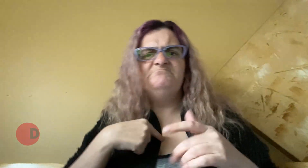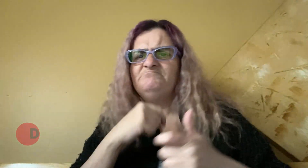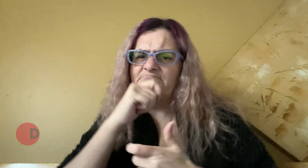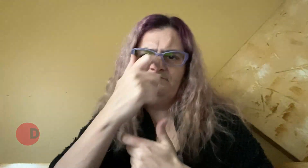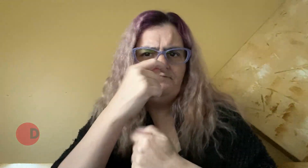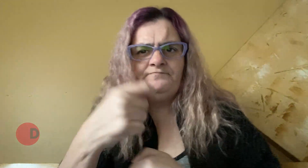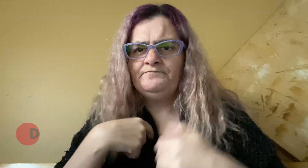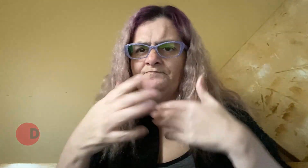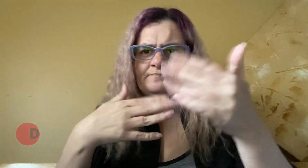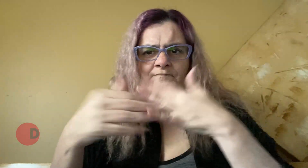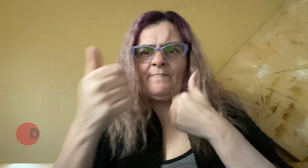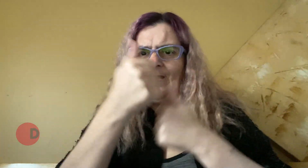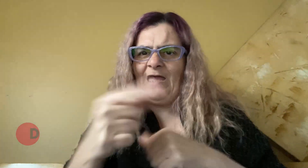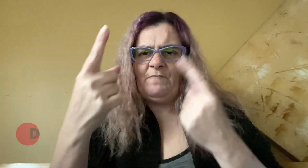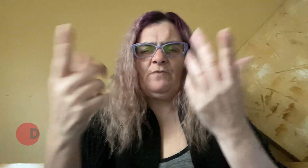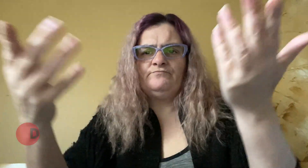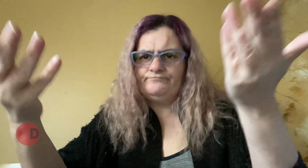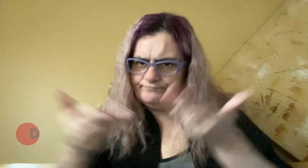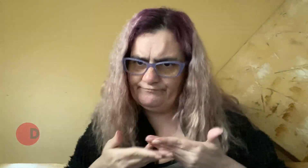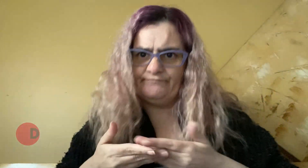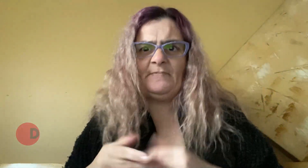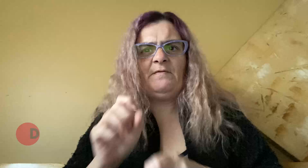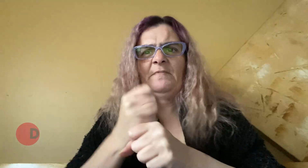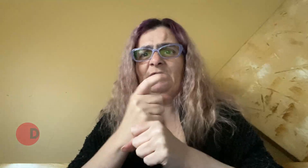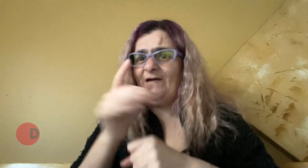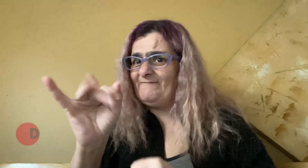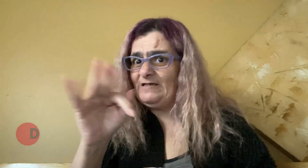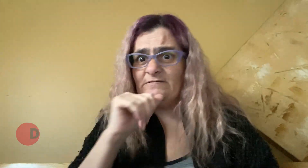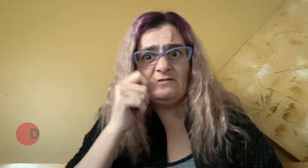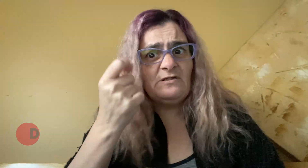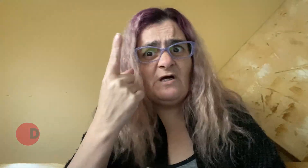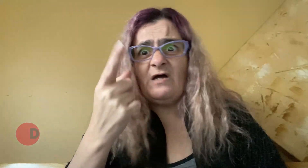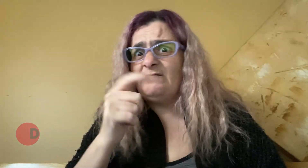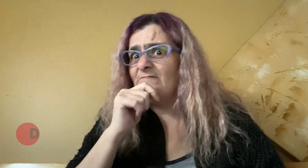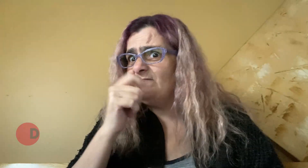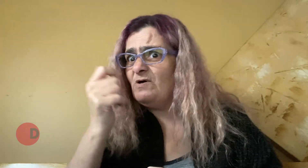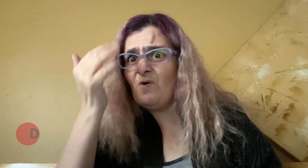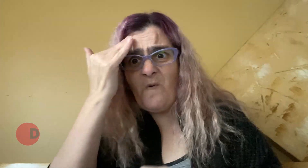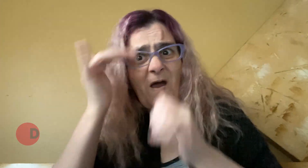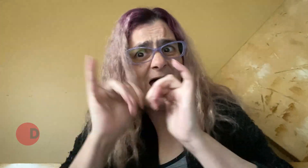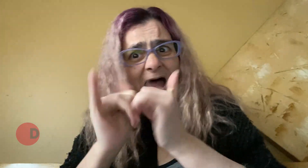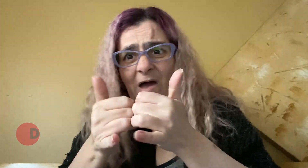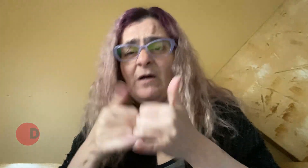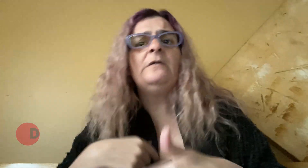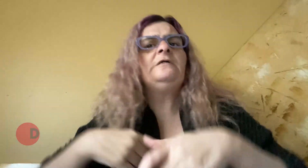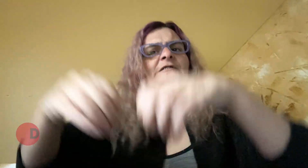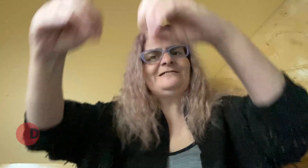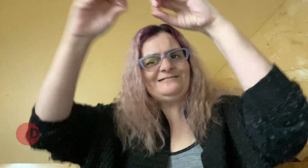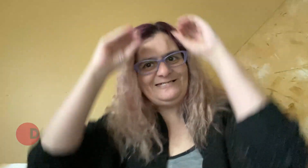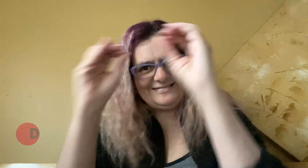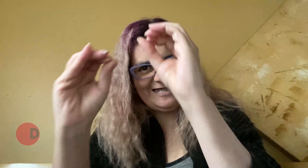Anyone is welcome, regardless. If you don't understand or don't know how,